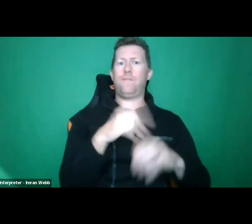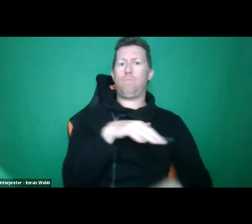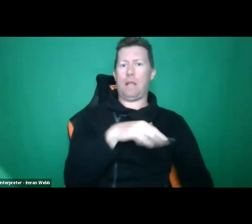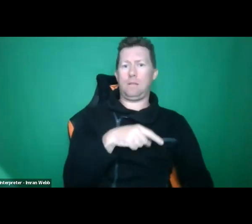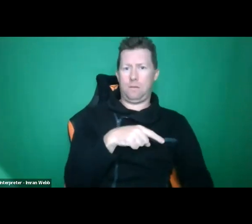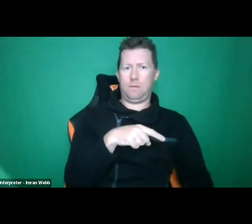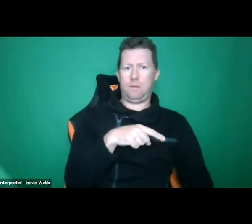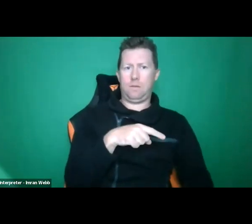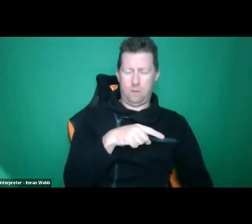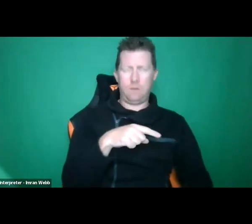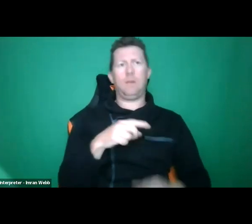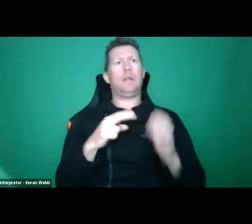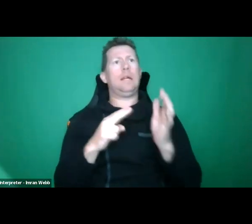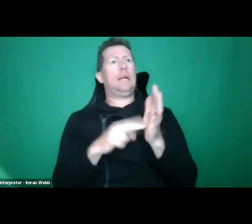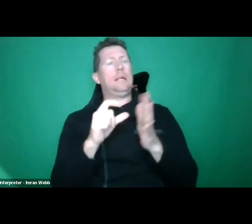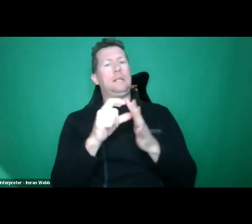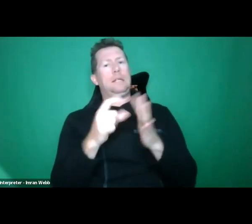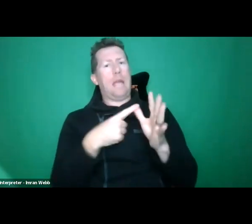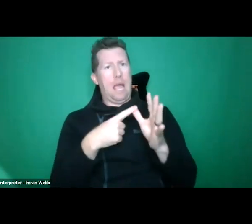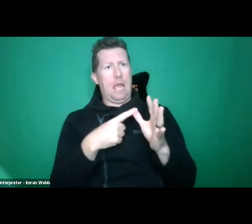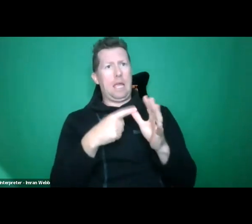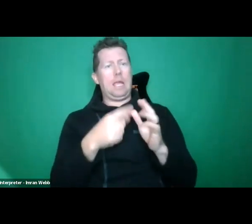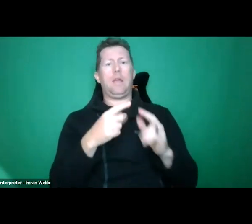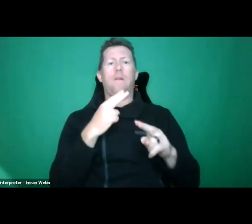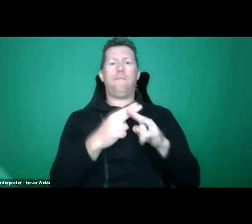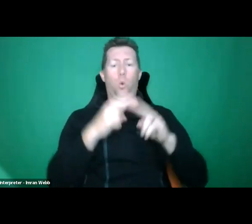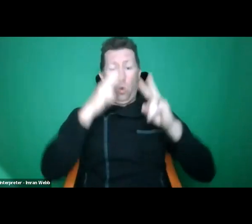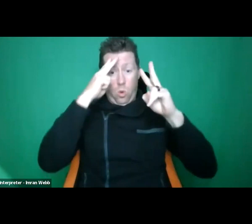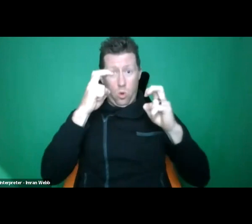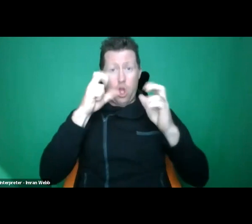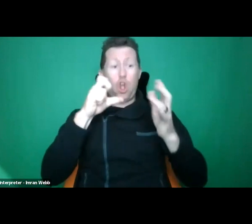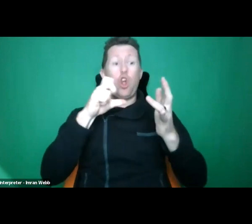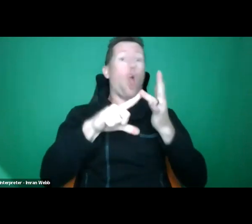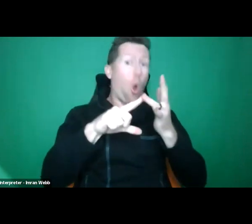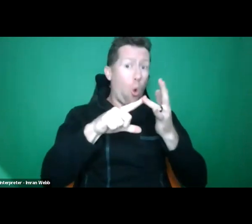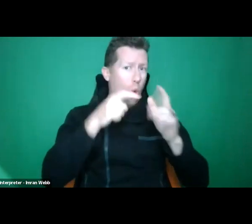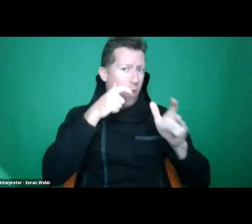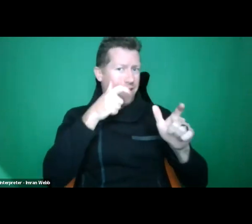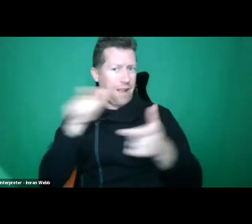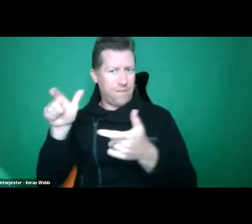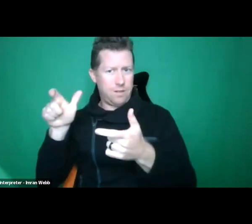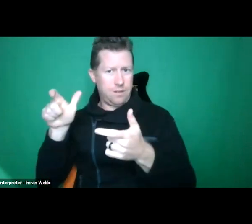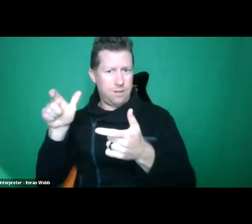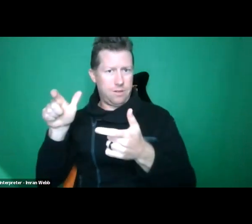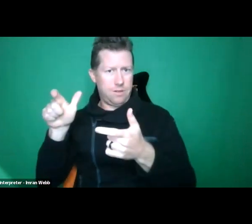The data asset is to be co-governed by governments